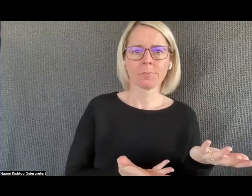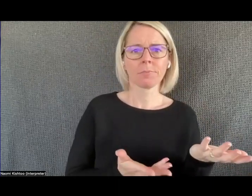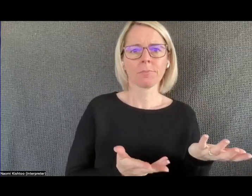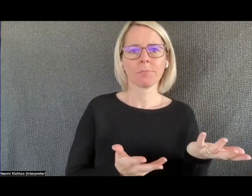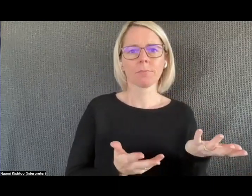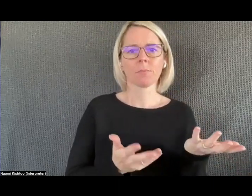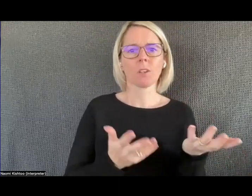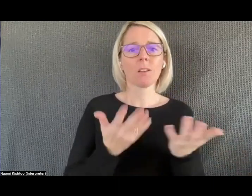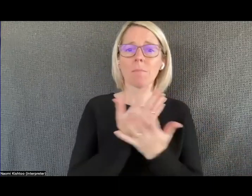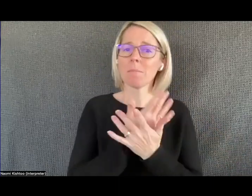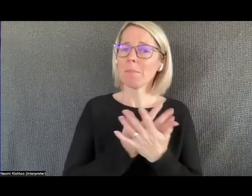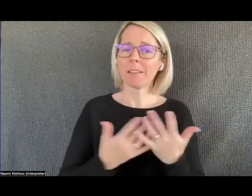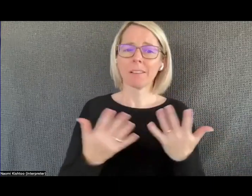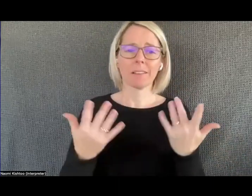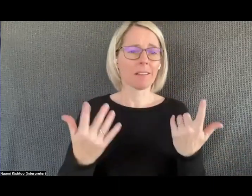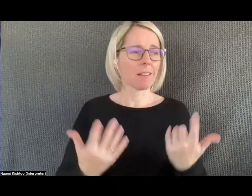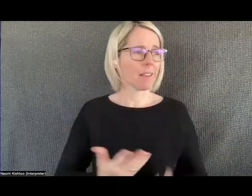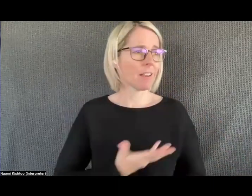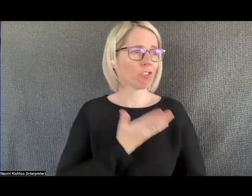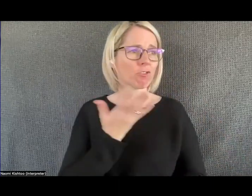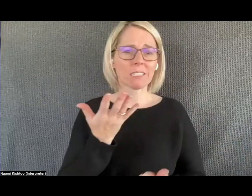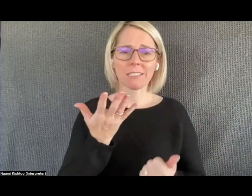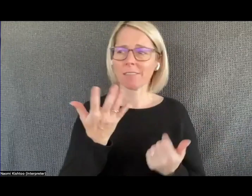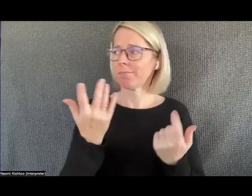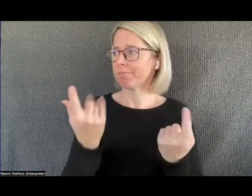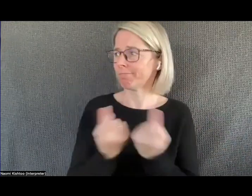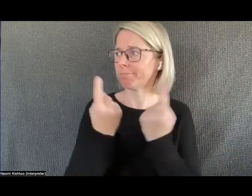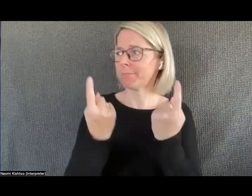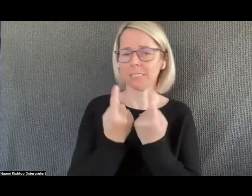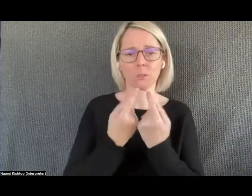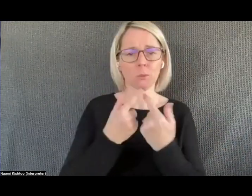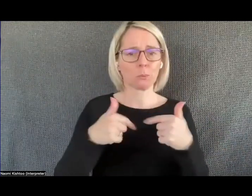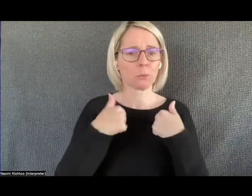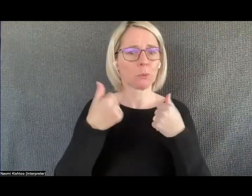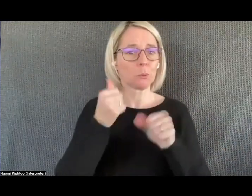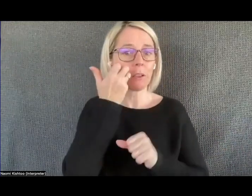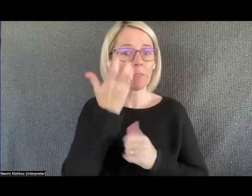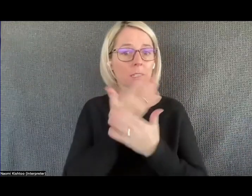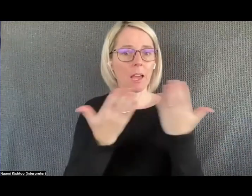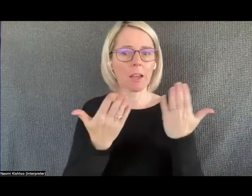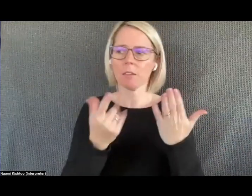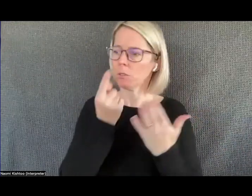the real world that we do everyday things with, you can do all those things on these real world